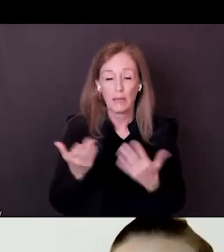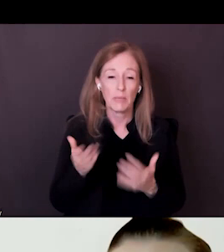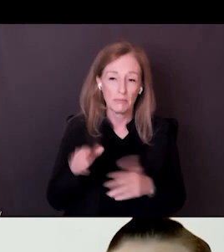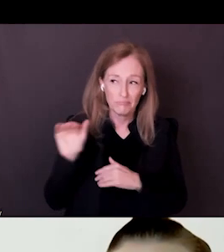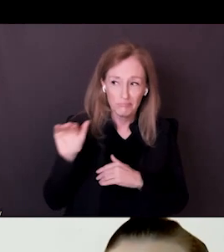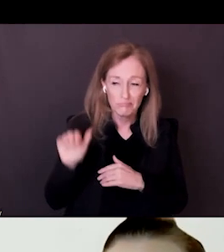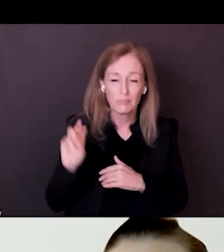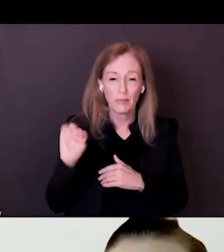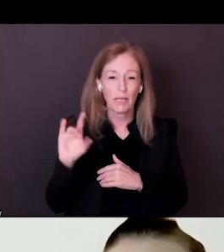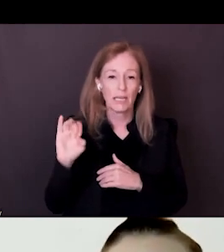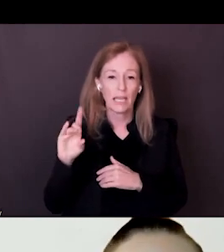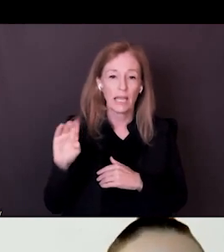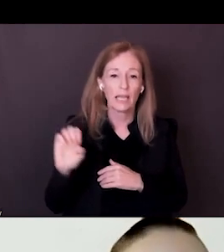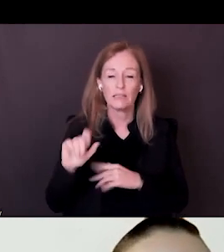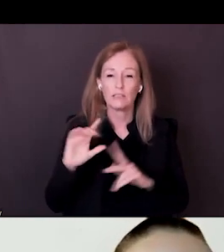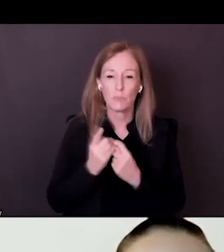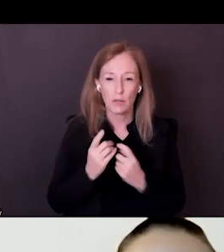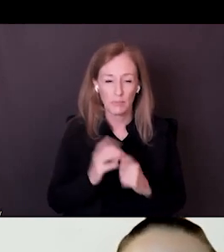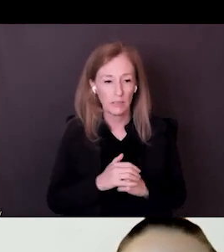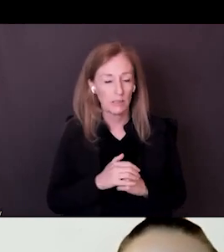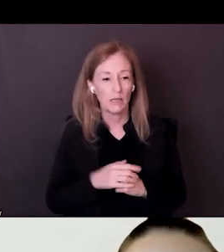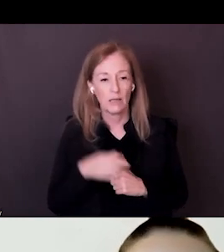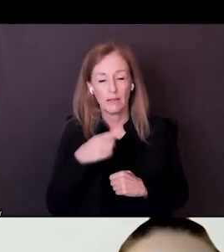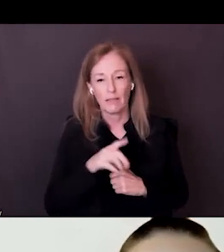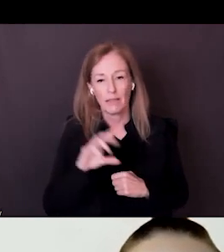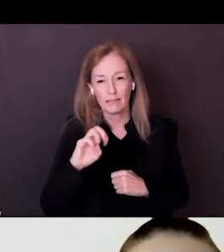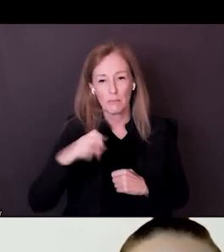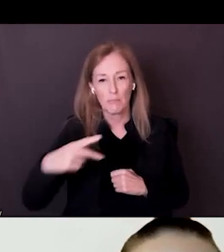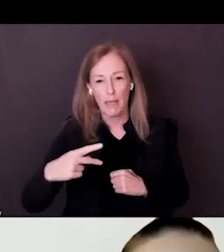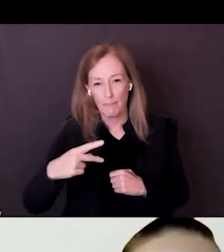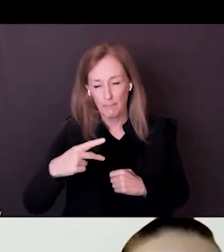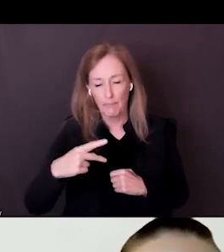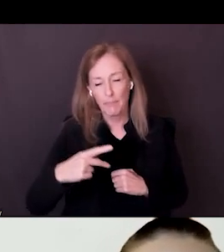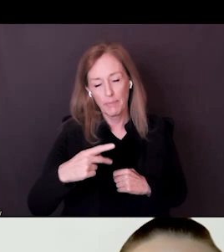ALSO, TAKE THIS MAP WITH A GRAIN OF SALT. WE ARE MISSING A